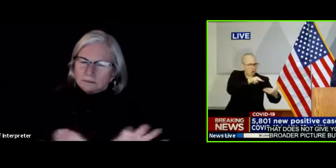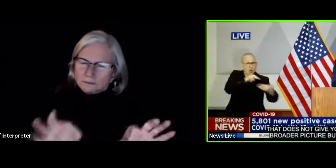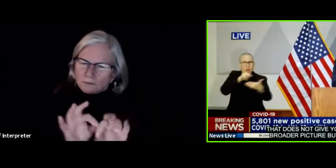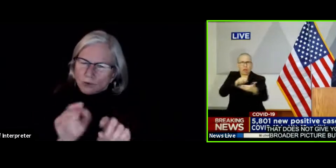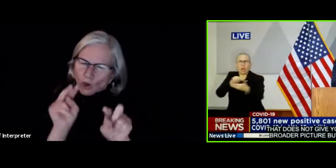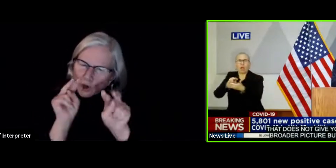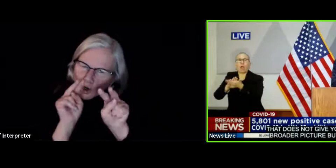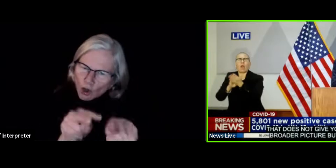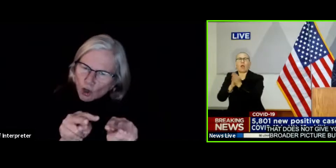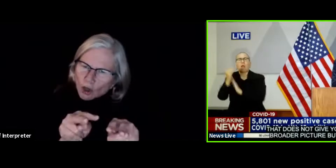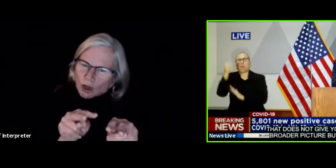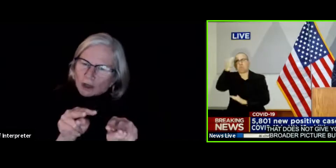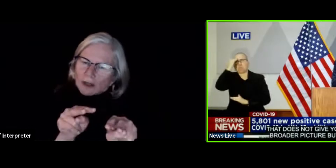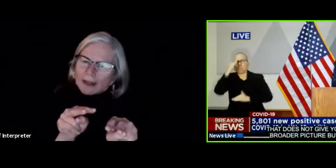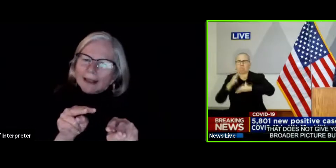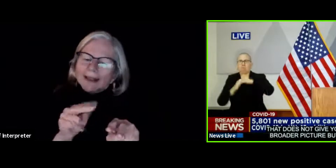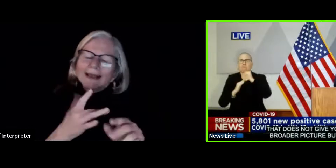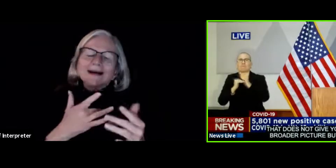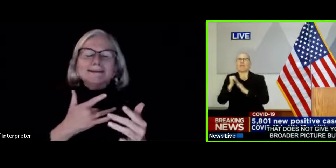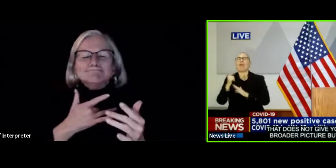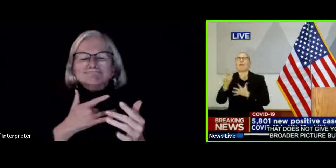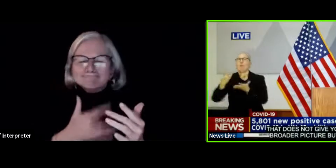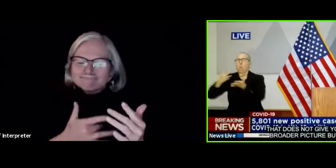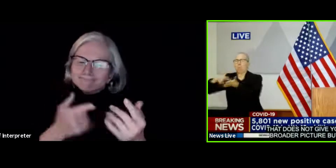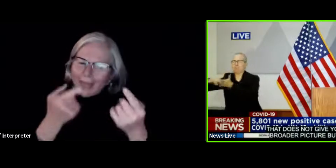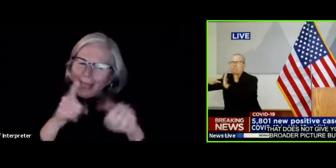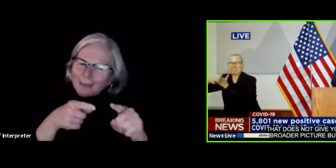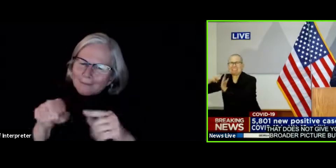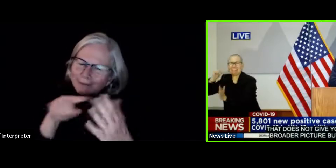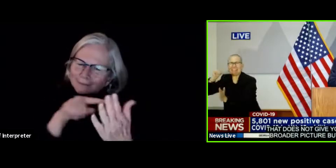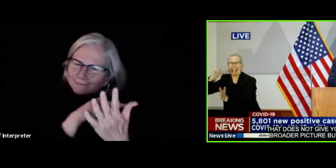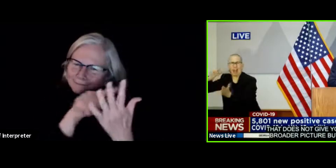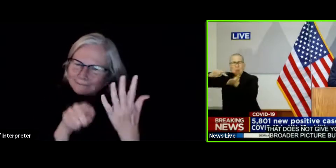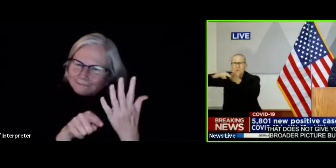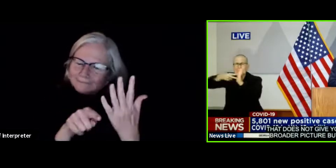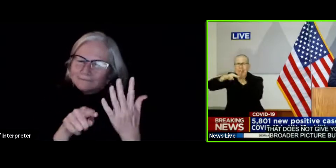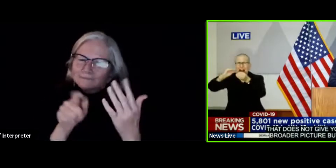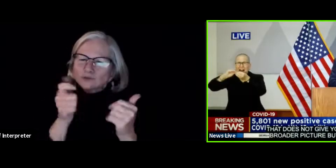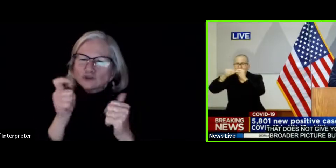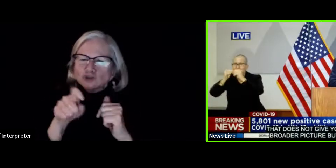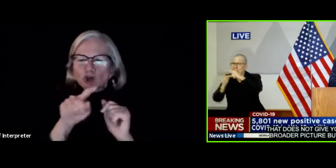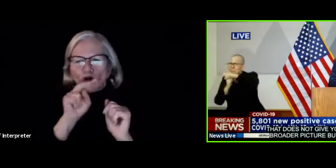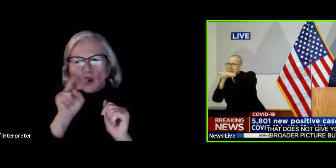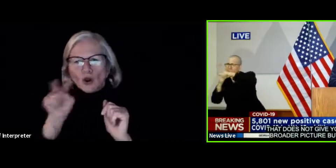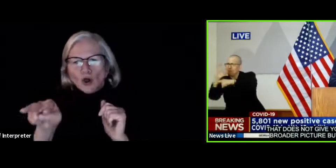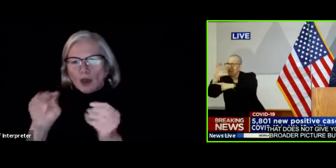NOT JUST CASE COUNT TOTALS BUT INDICATORS, AND SOME OF THE INDICATORS DEATHS